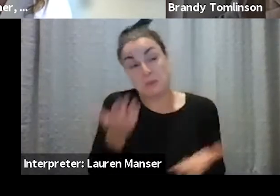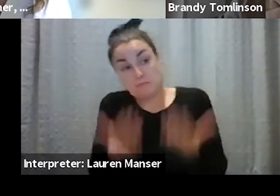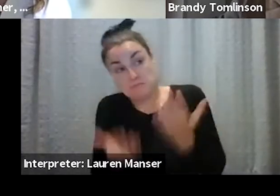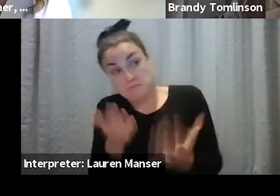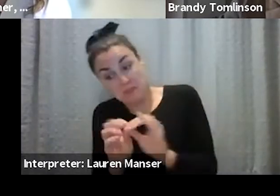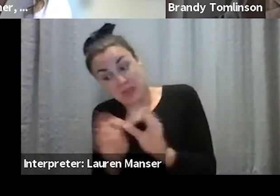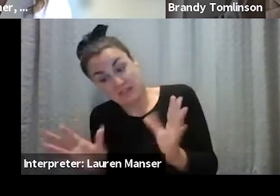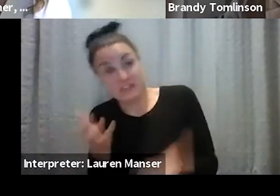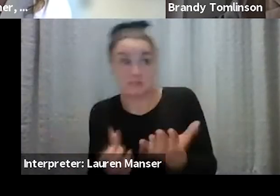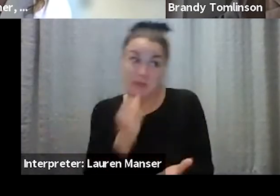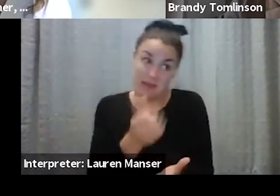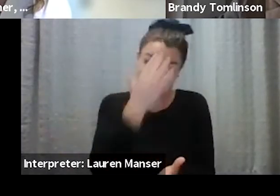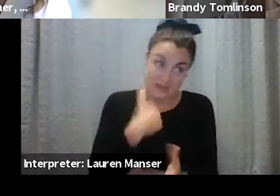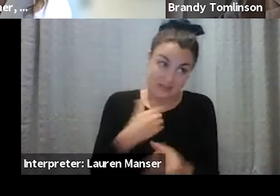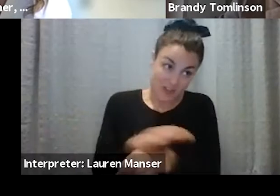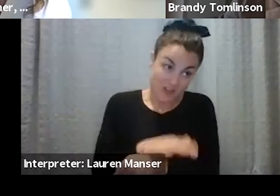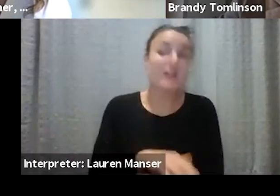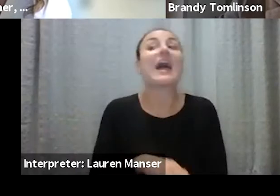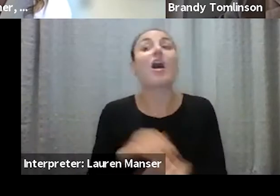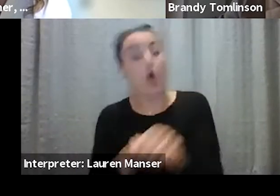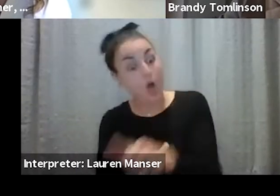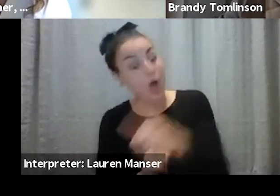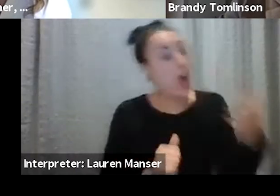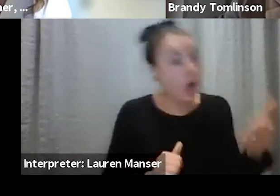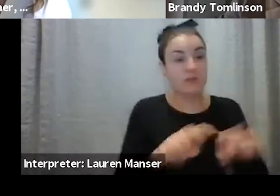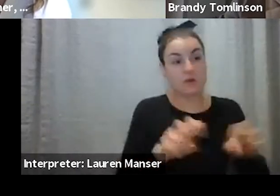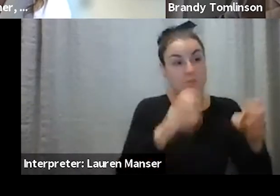But both of them struggled initially with obtaining positions